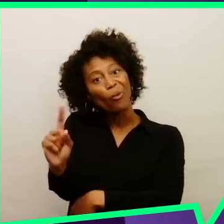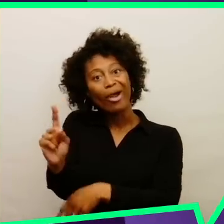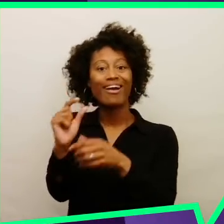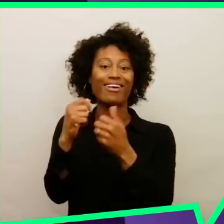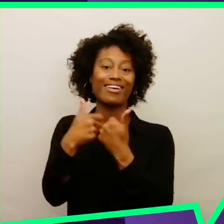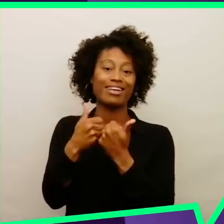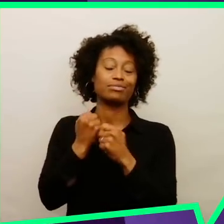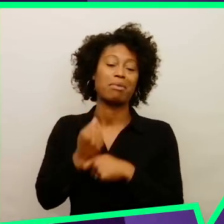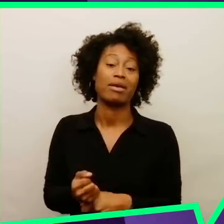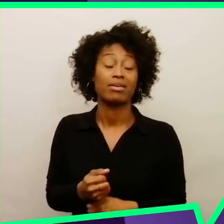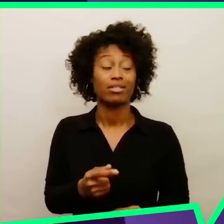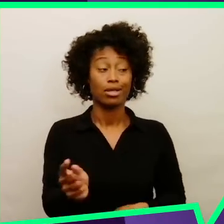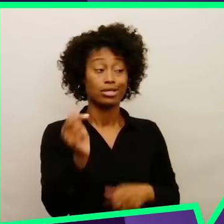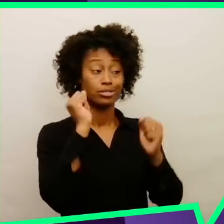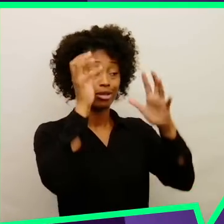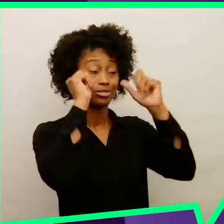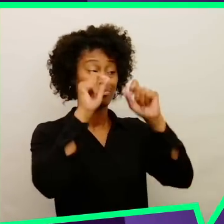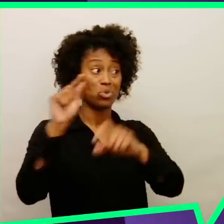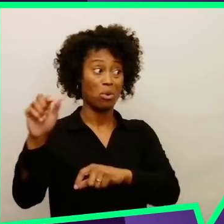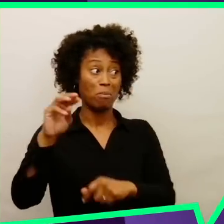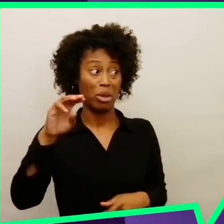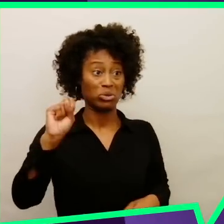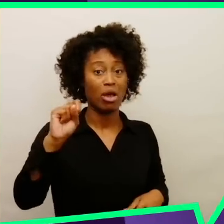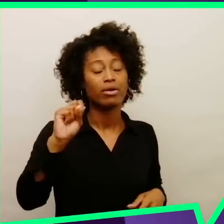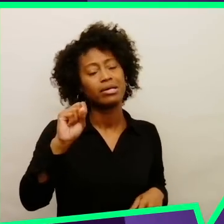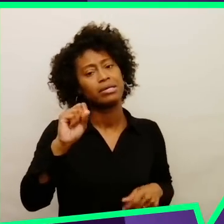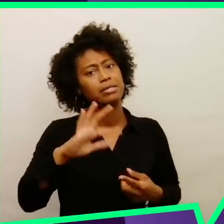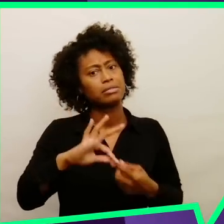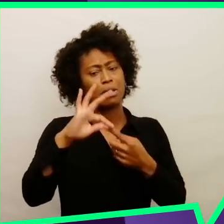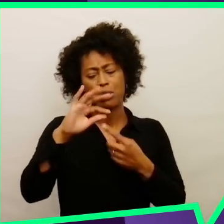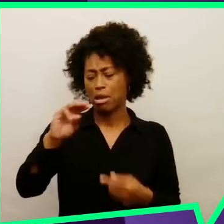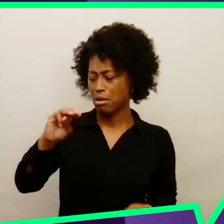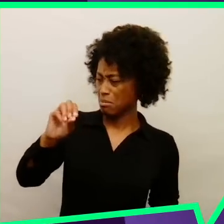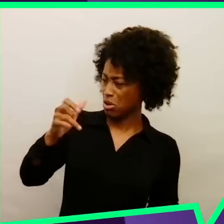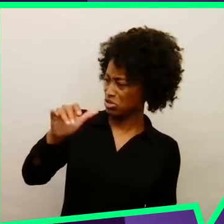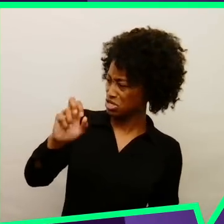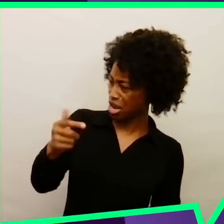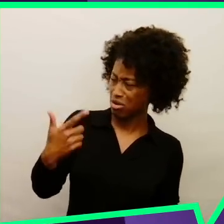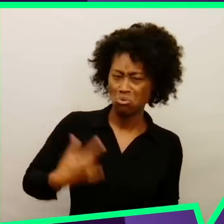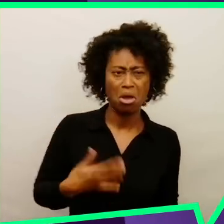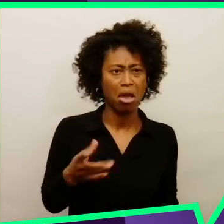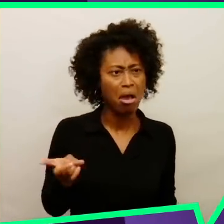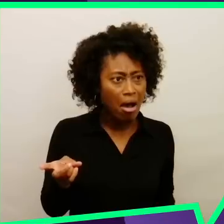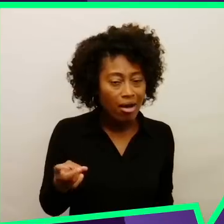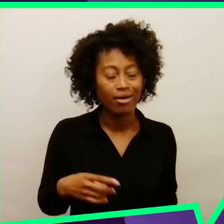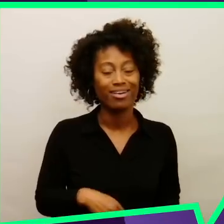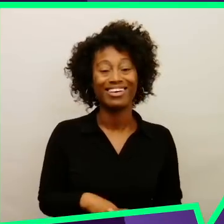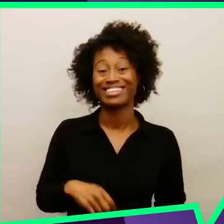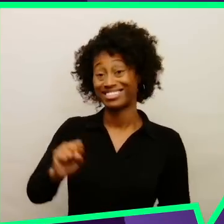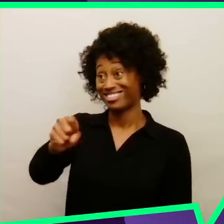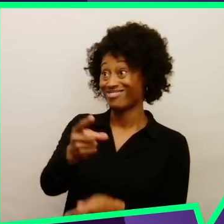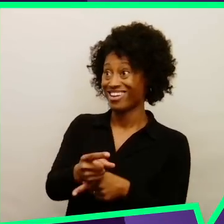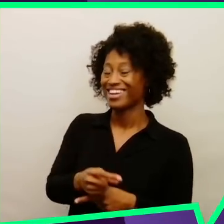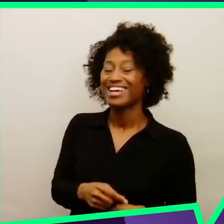Yeah, going to Microsoft. Yeah. Especially at Mojang. I know, man. Lily, you loved being able to go and talk